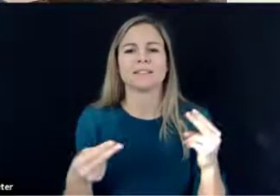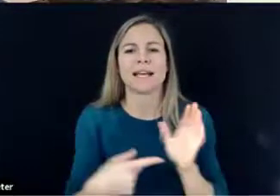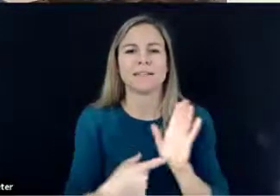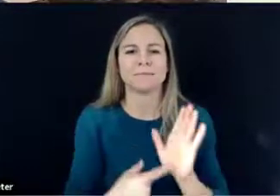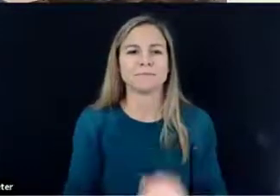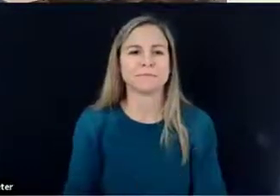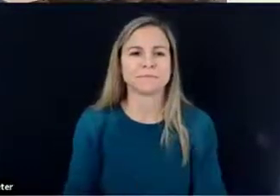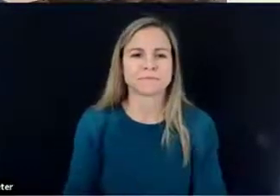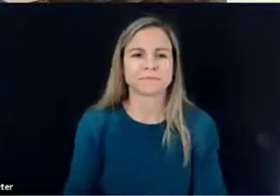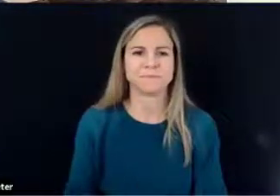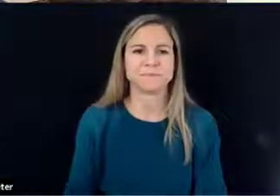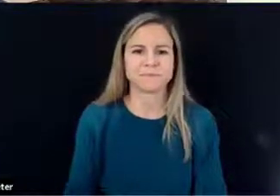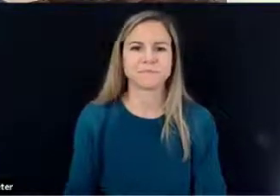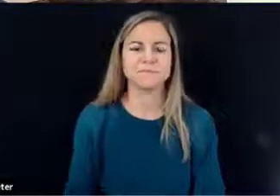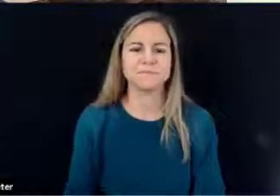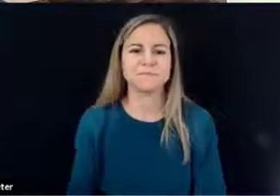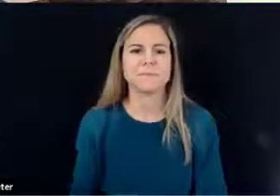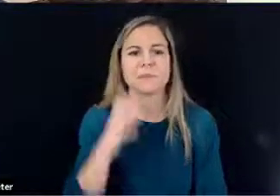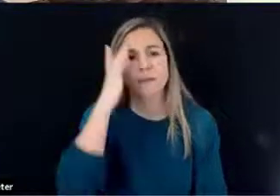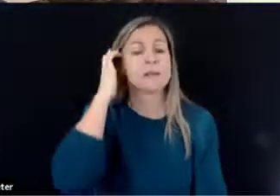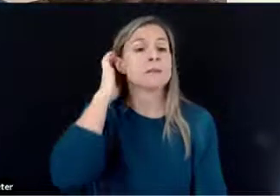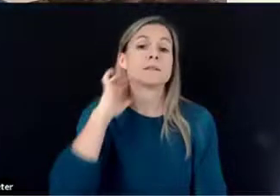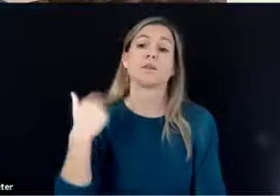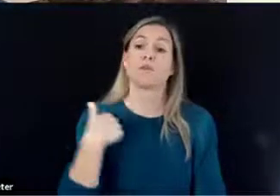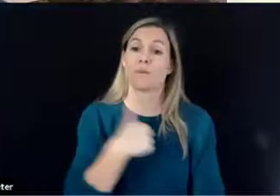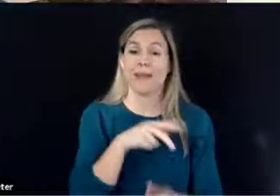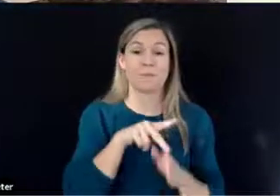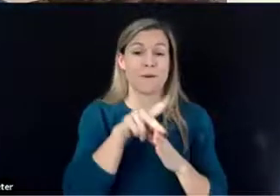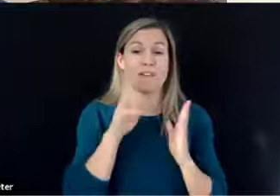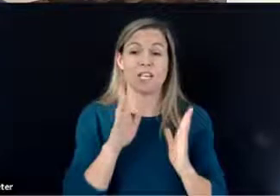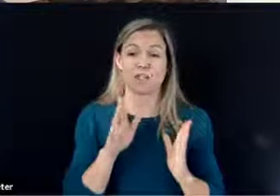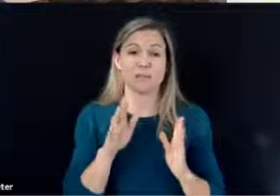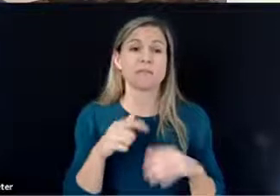we had a physical therapist, occupational therapist,